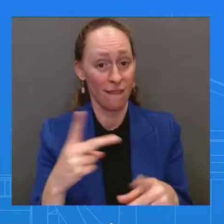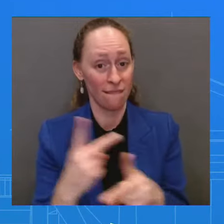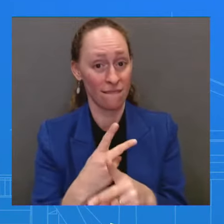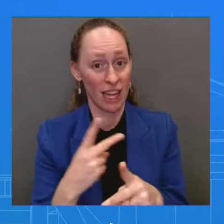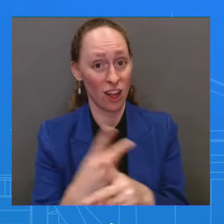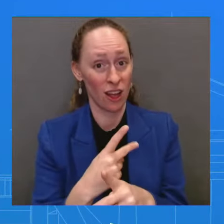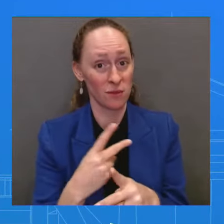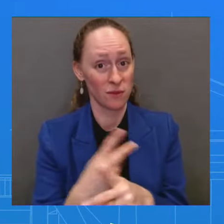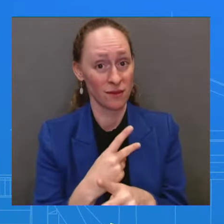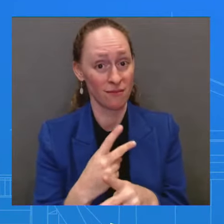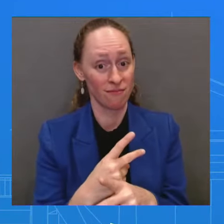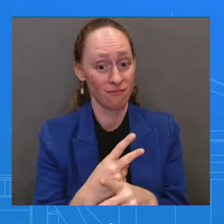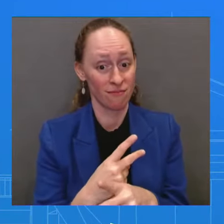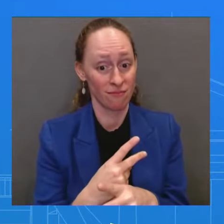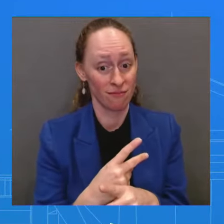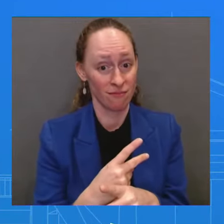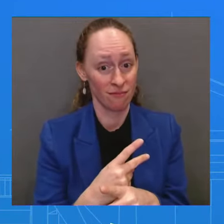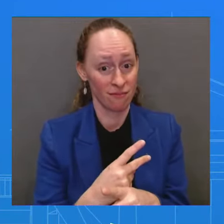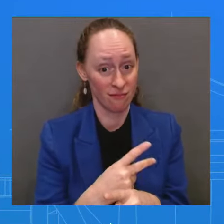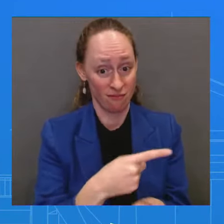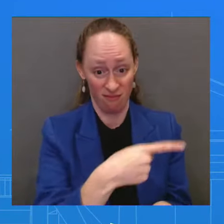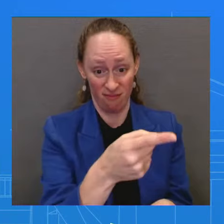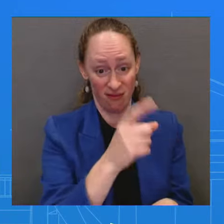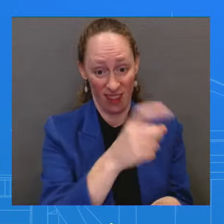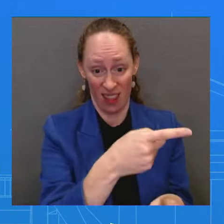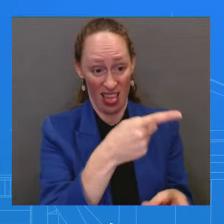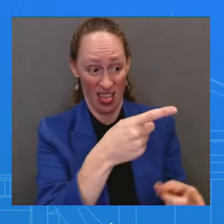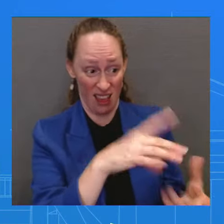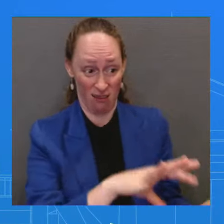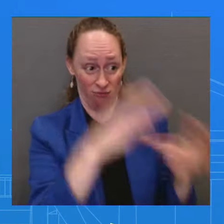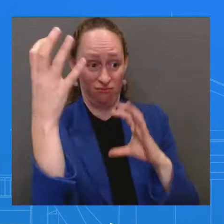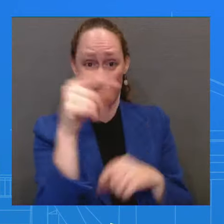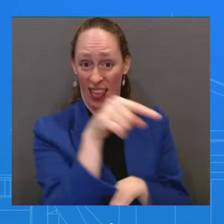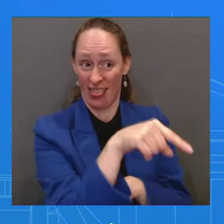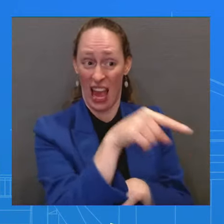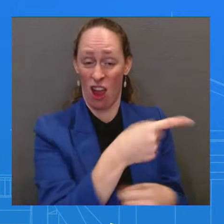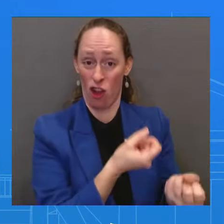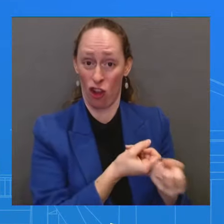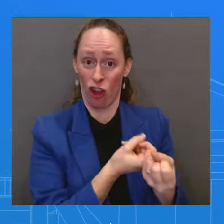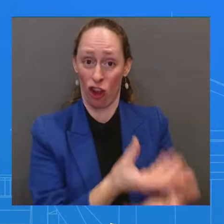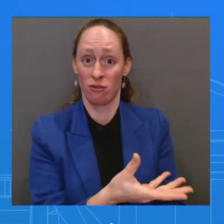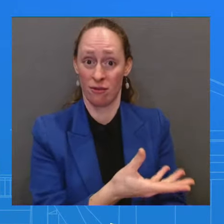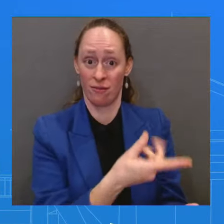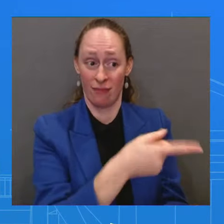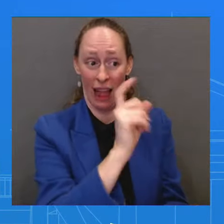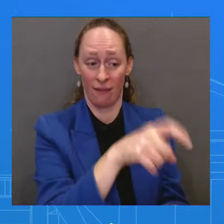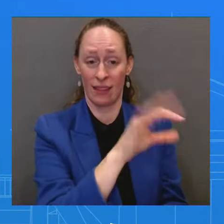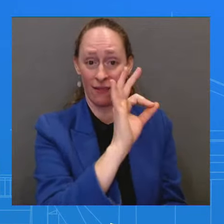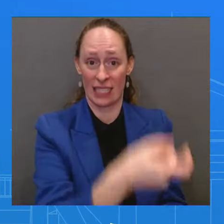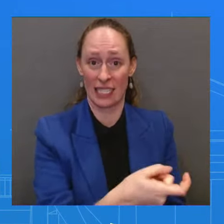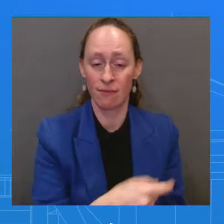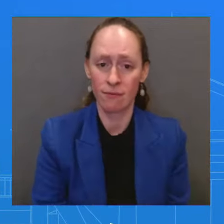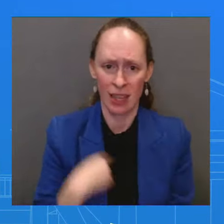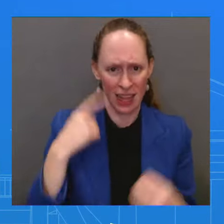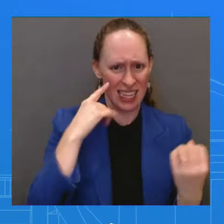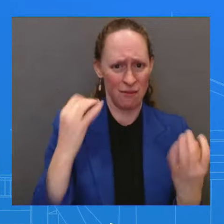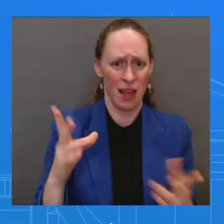But I would say the majority of Americans are sick and tired of the infighting that they're seeing in the House right now. They want to see us work in a bipartisan way.